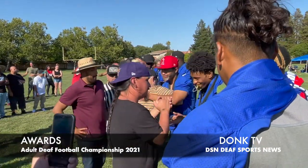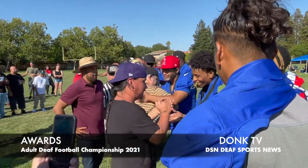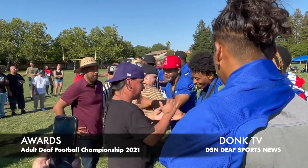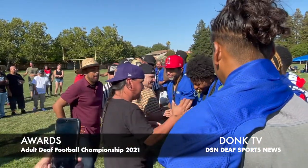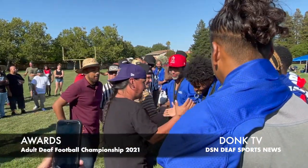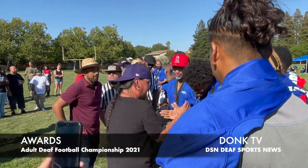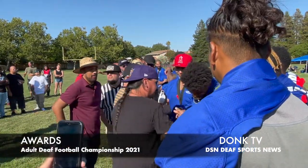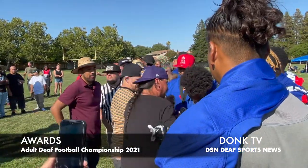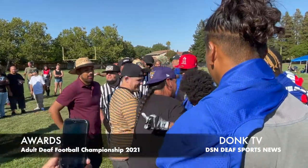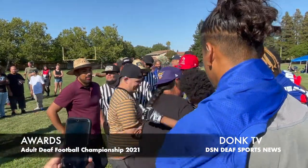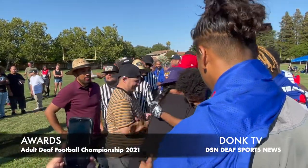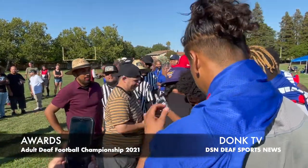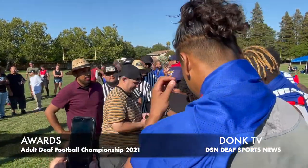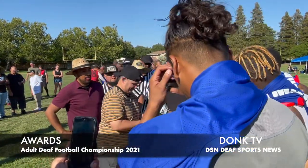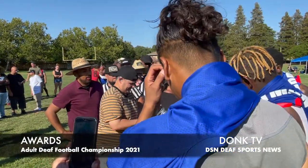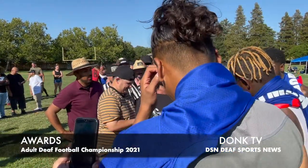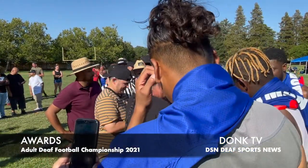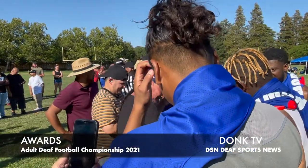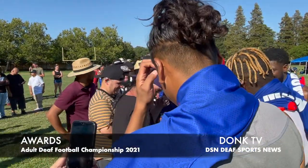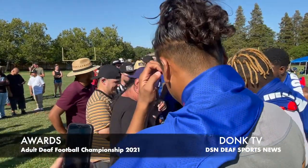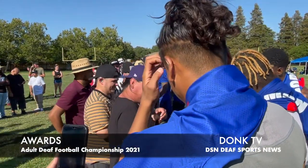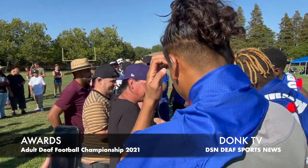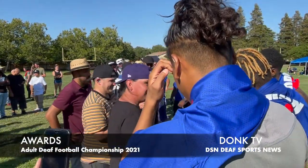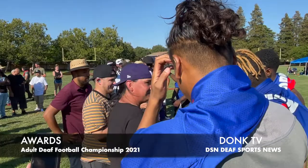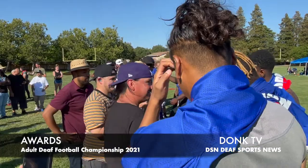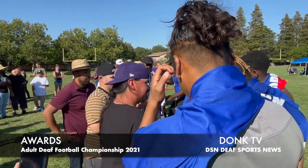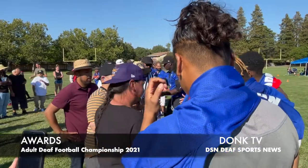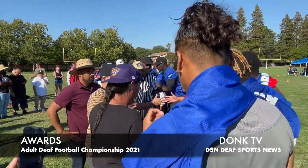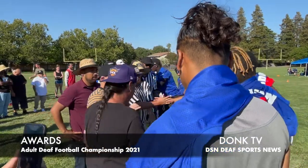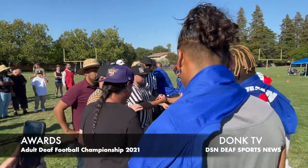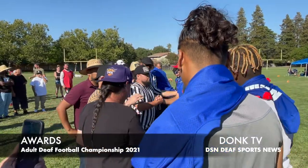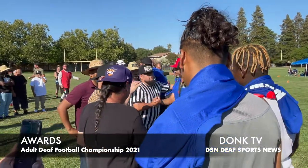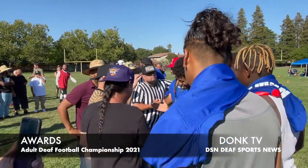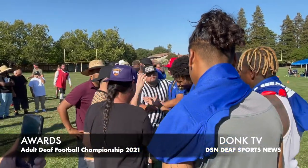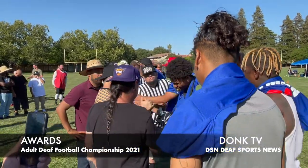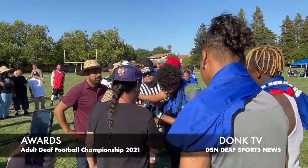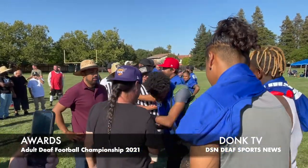congratulations